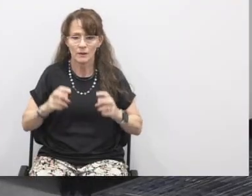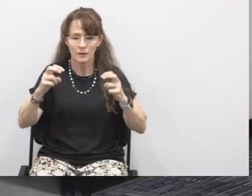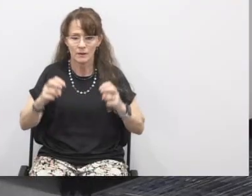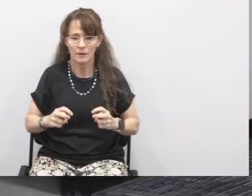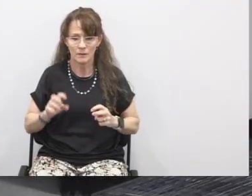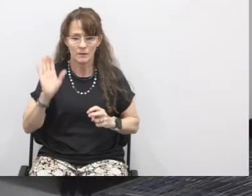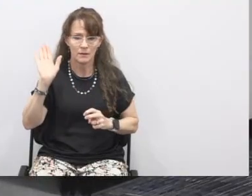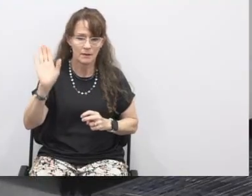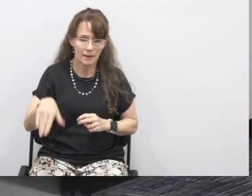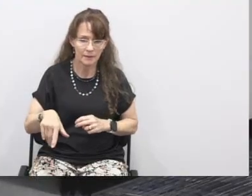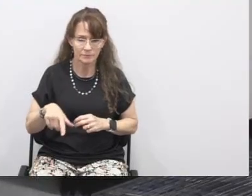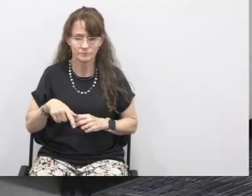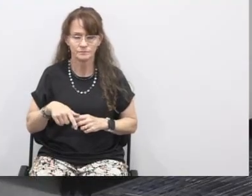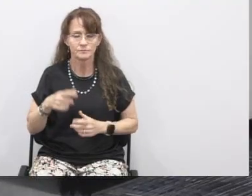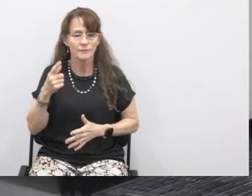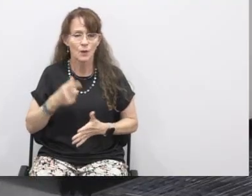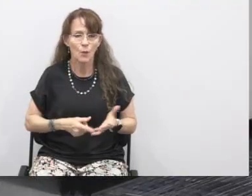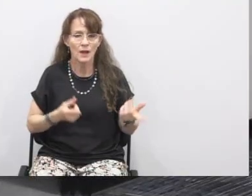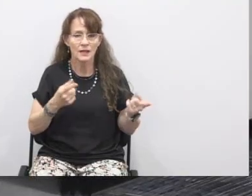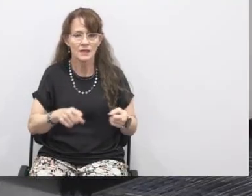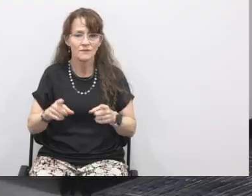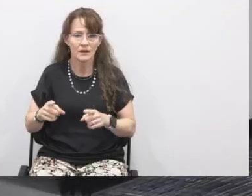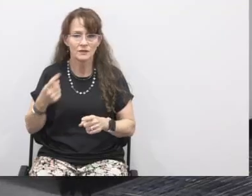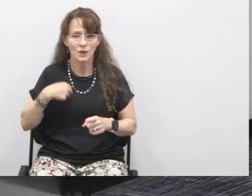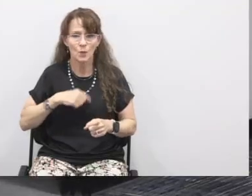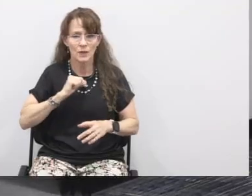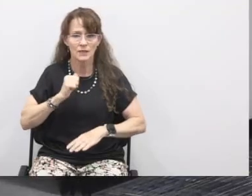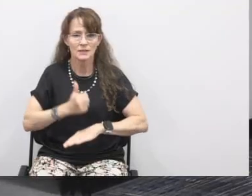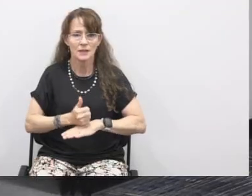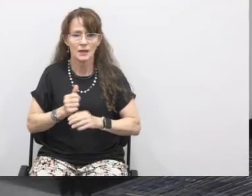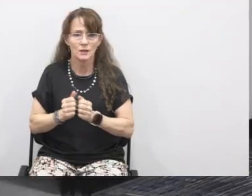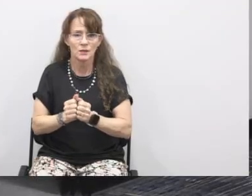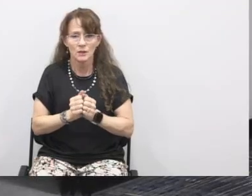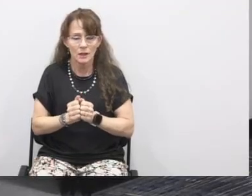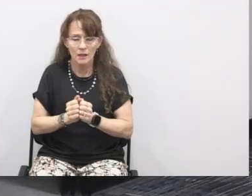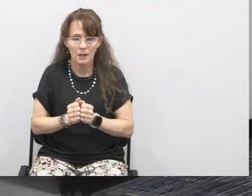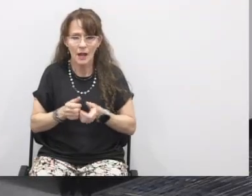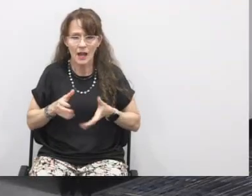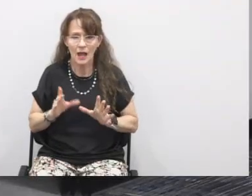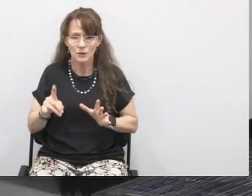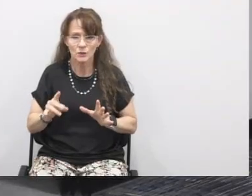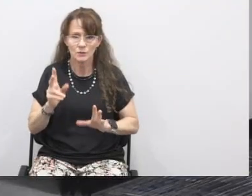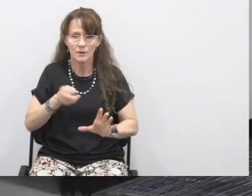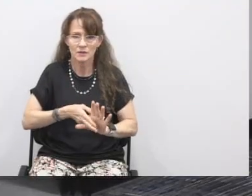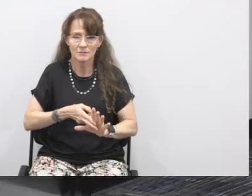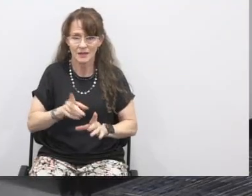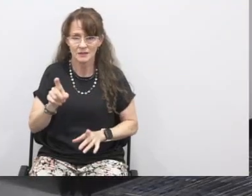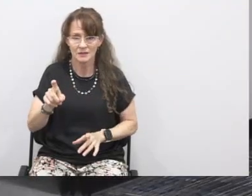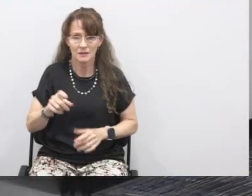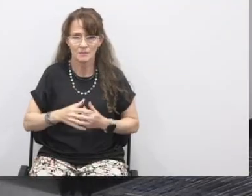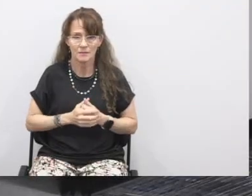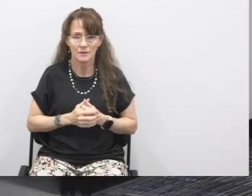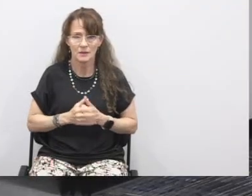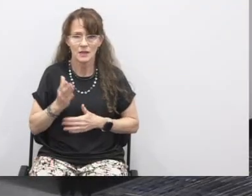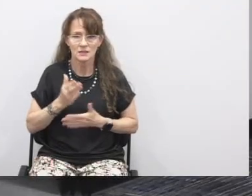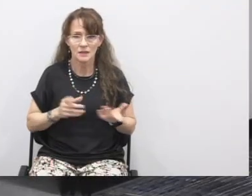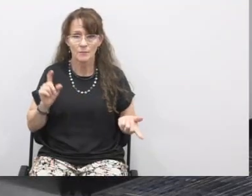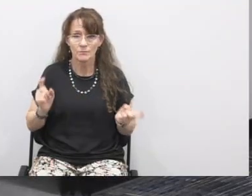hey, what are some events that we could design together that would allow you to participate? What are some shifts that you think we could make